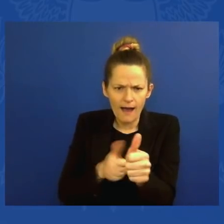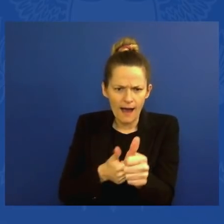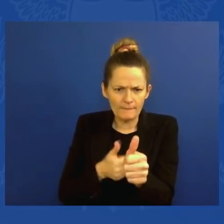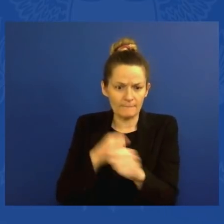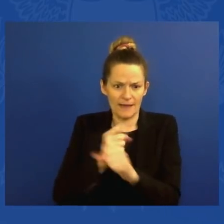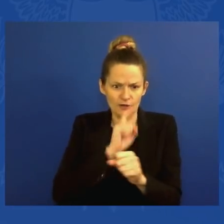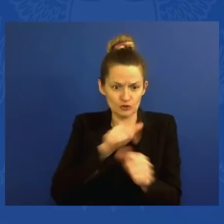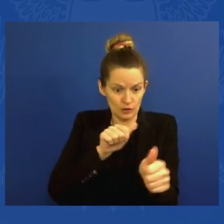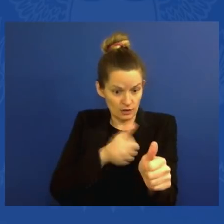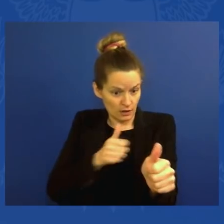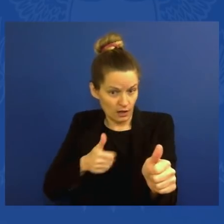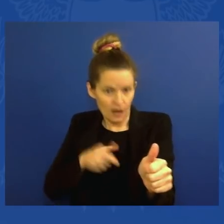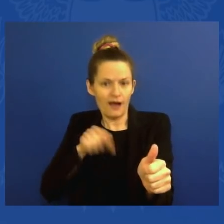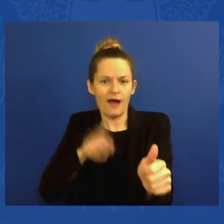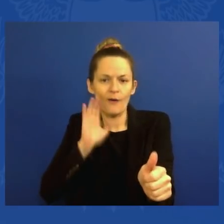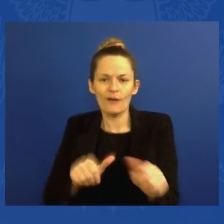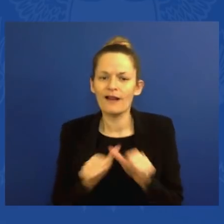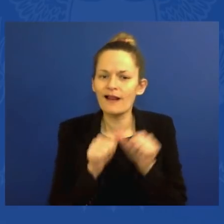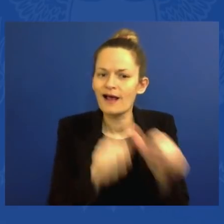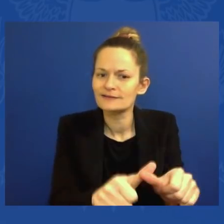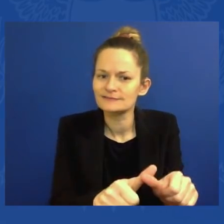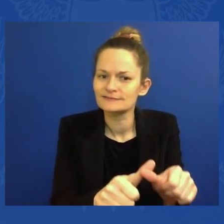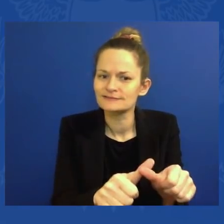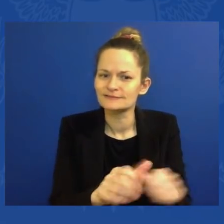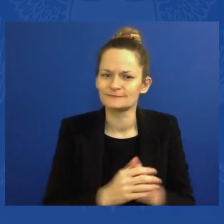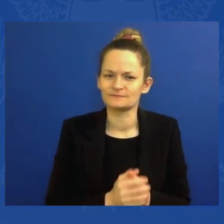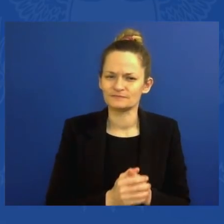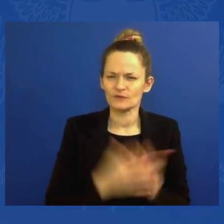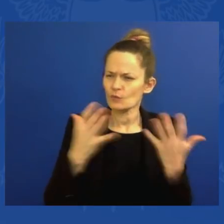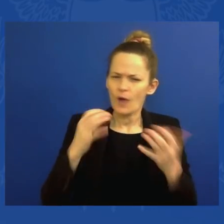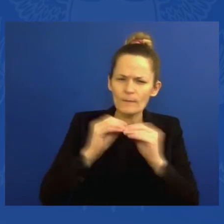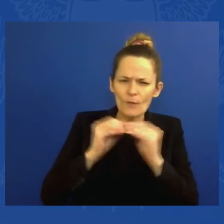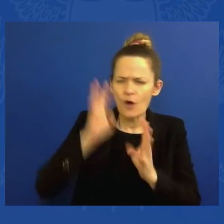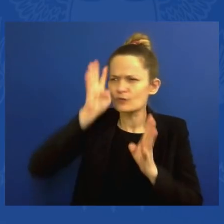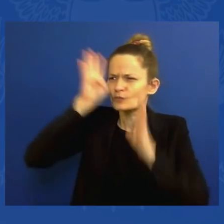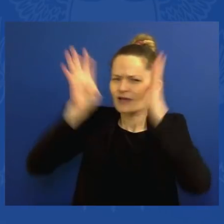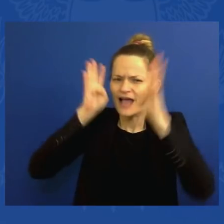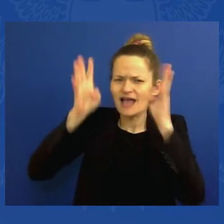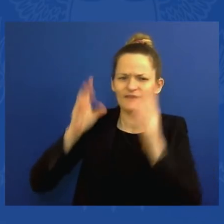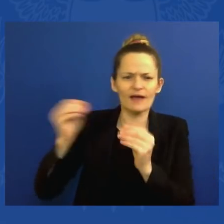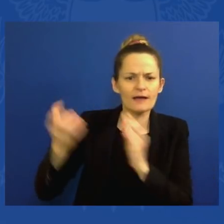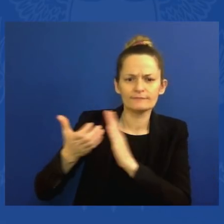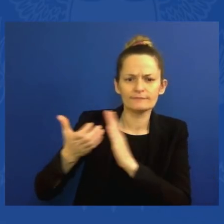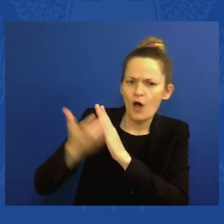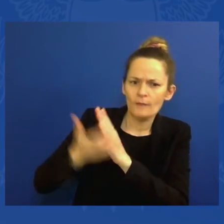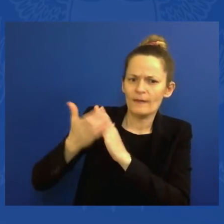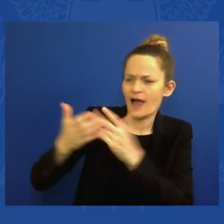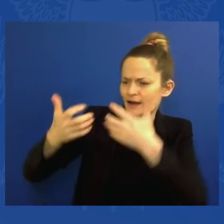to additive techniques like 3D printing is strengthening the case for investing in American